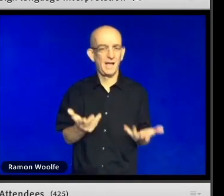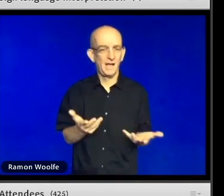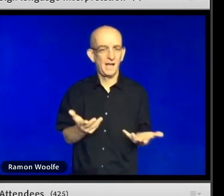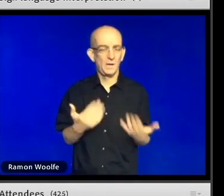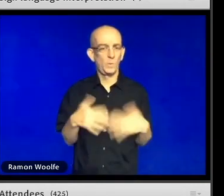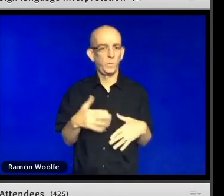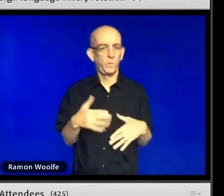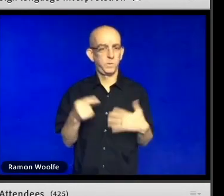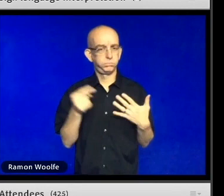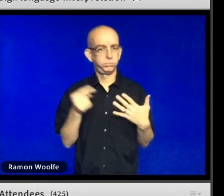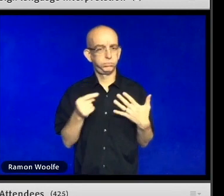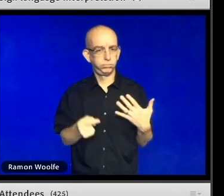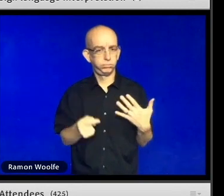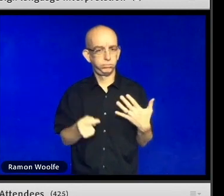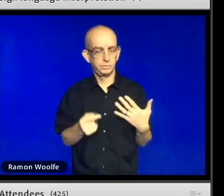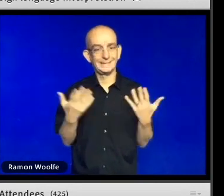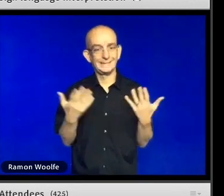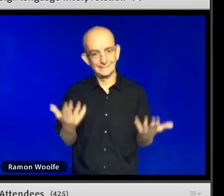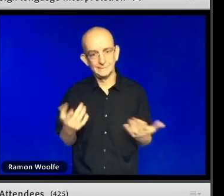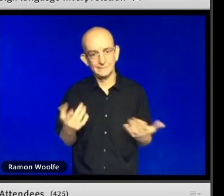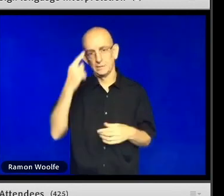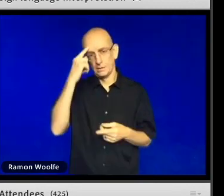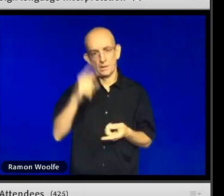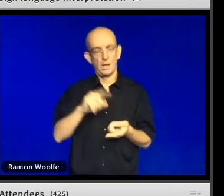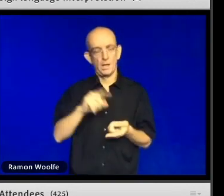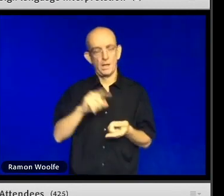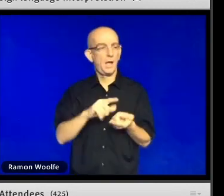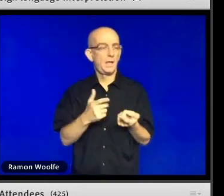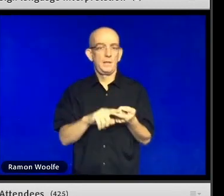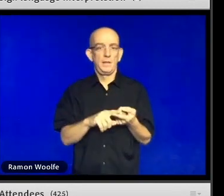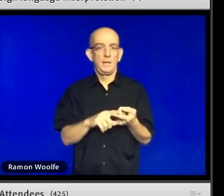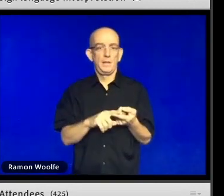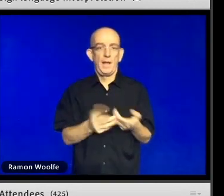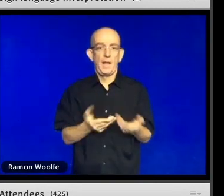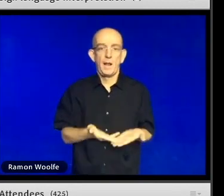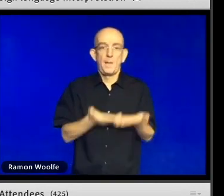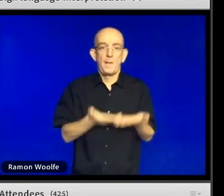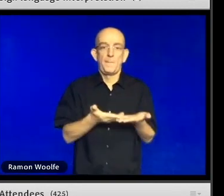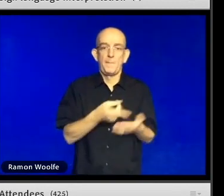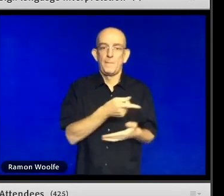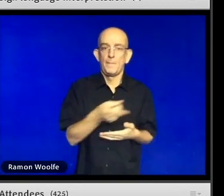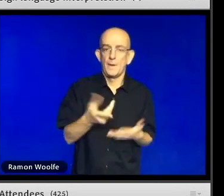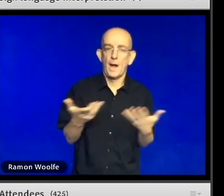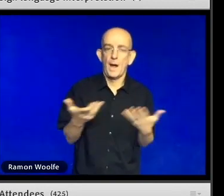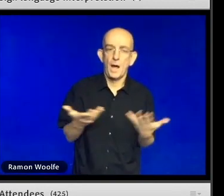some of those things have to do with livelihood even before COVID‑19. I think we all agree